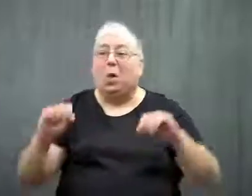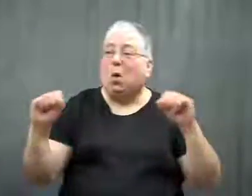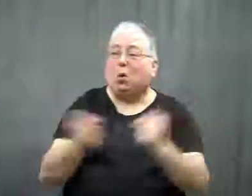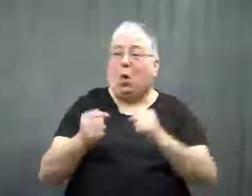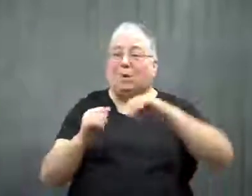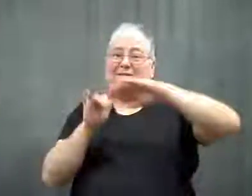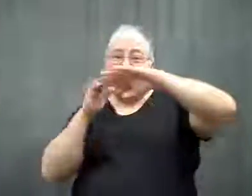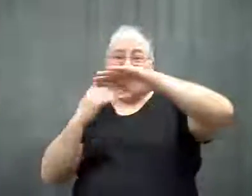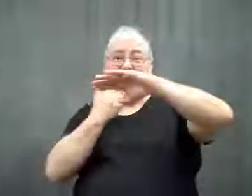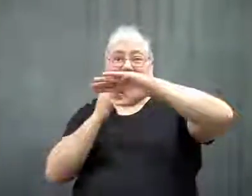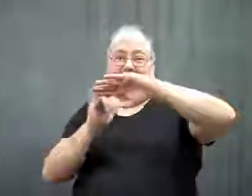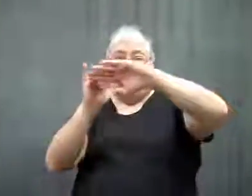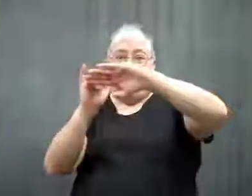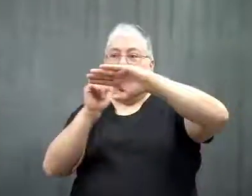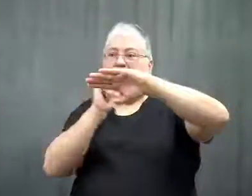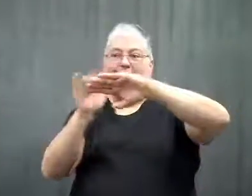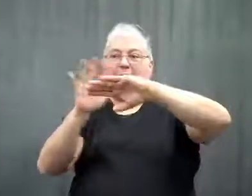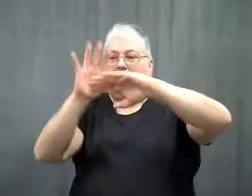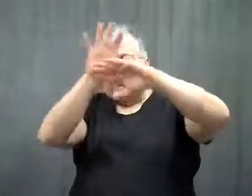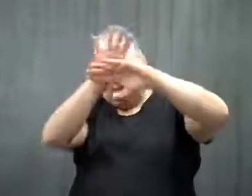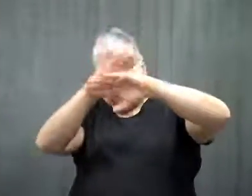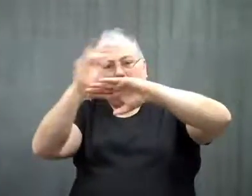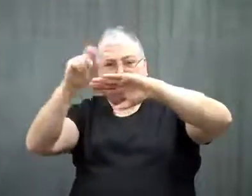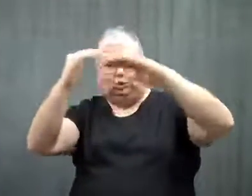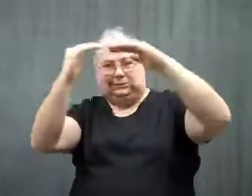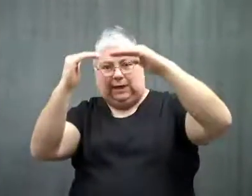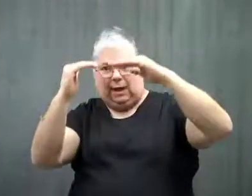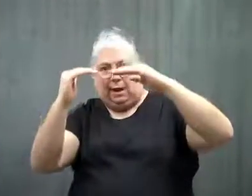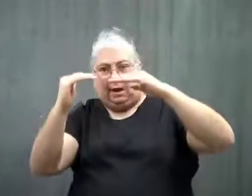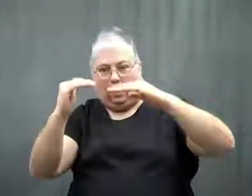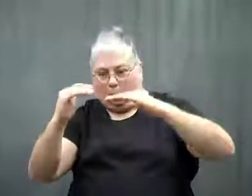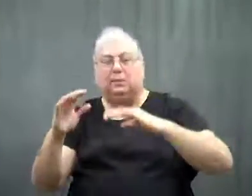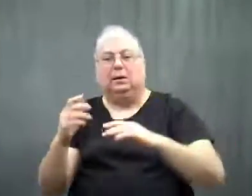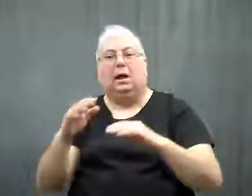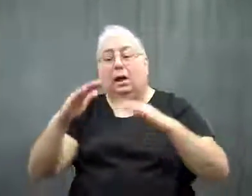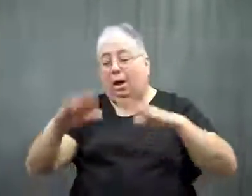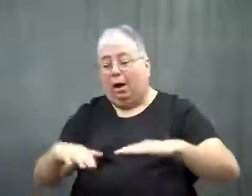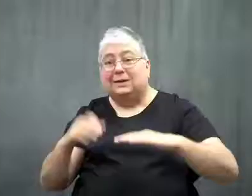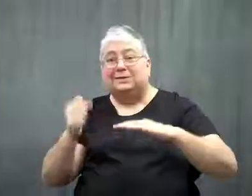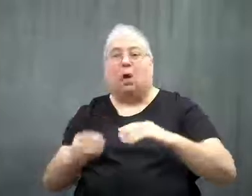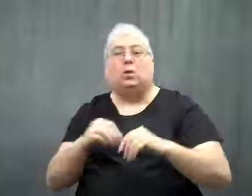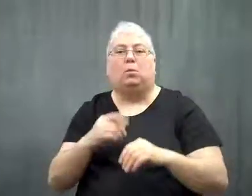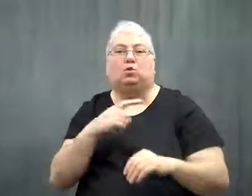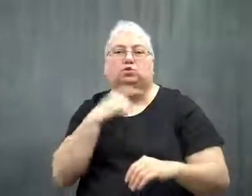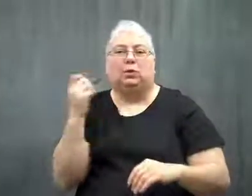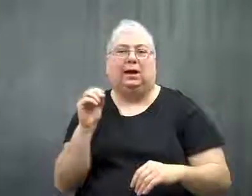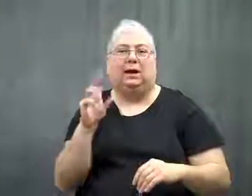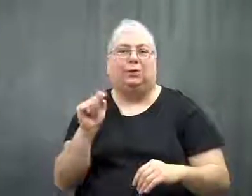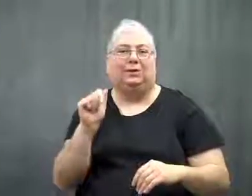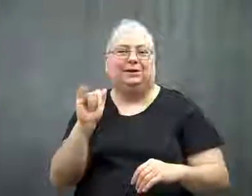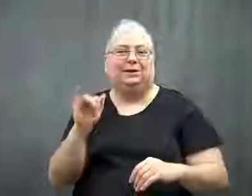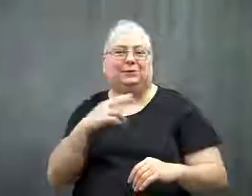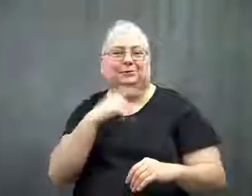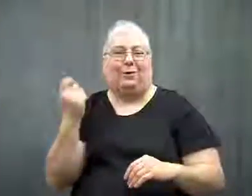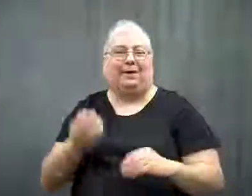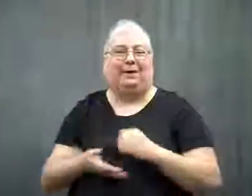When the cold air is not blocked from moving further south, it serves to dry up the moisture.